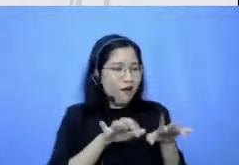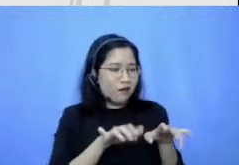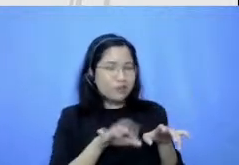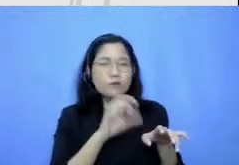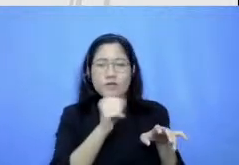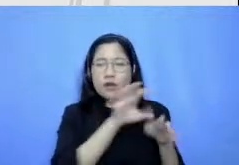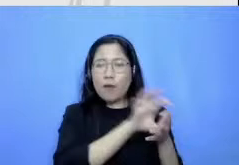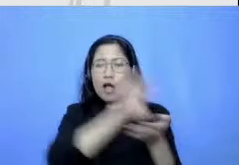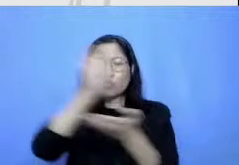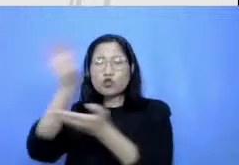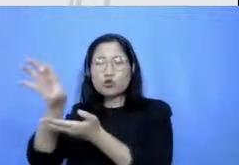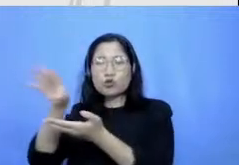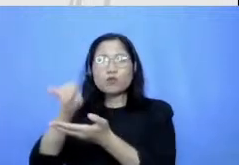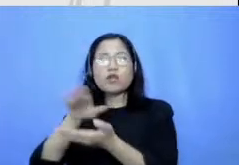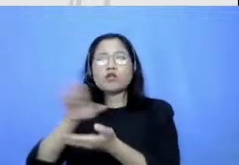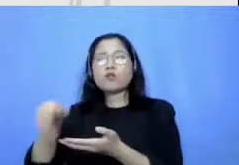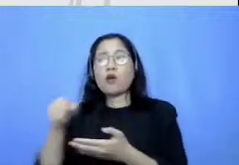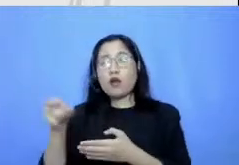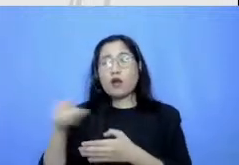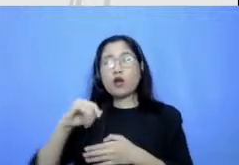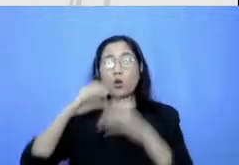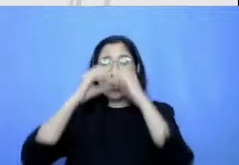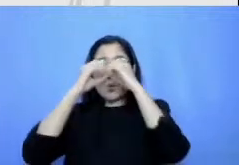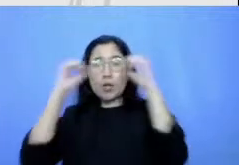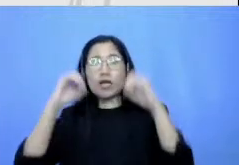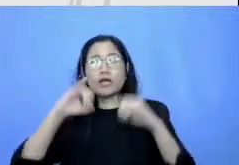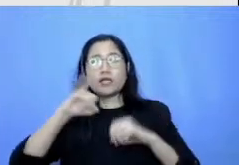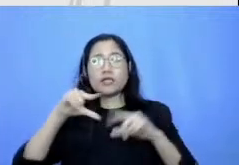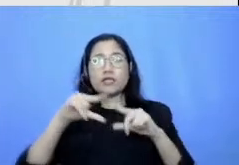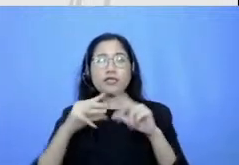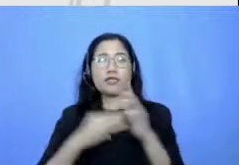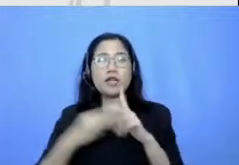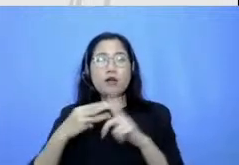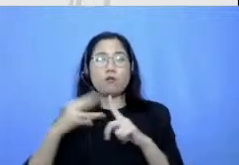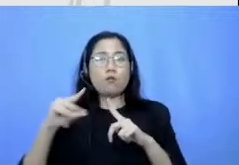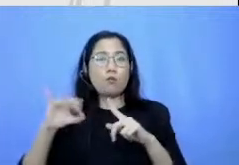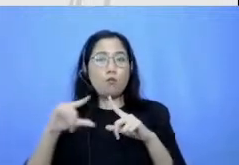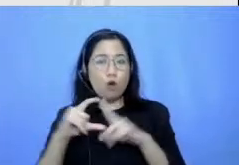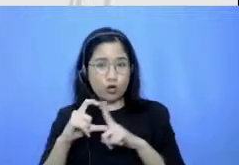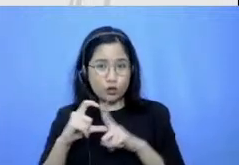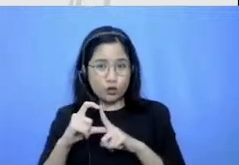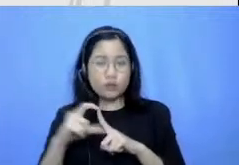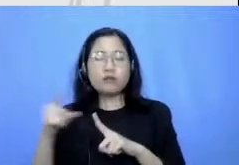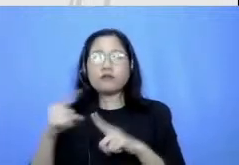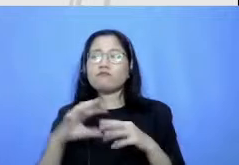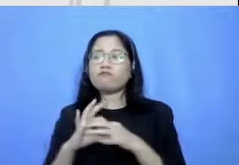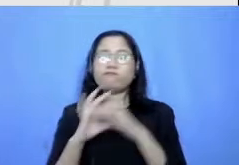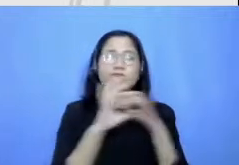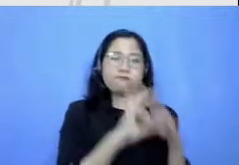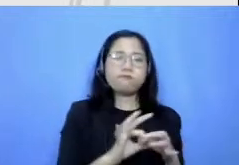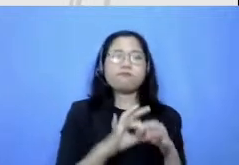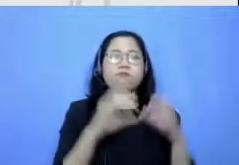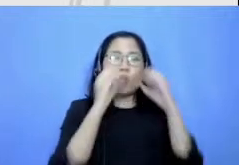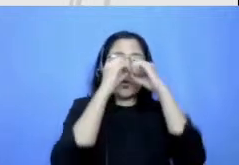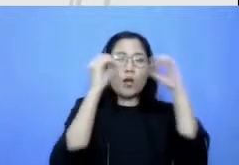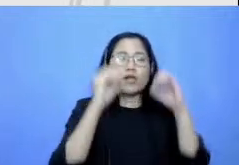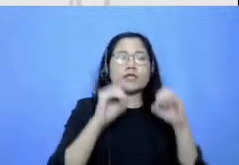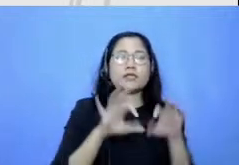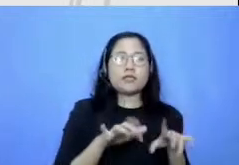integrated with Google search as well, omg if we use it like this, it means that pappang which